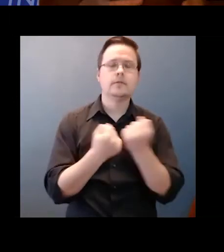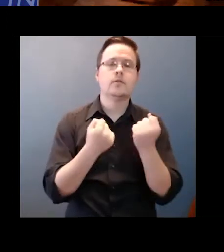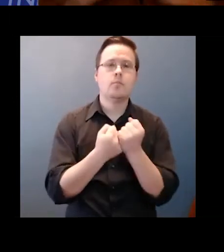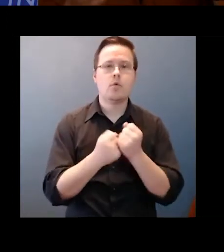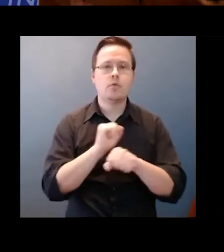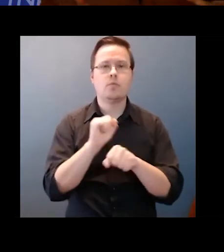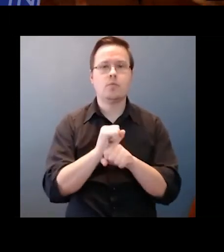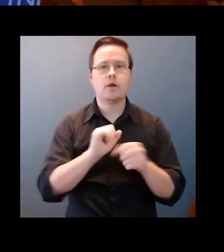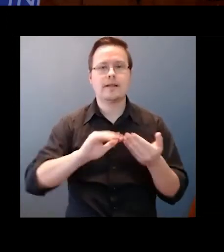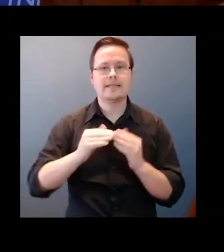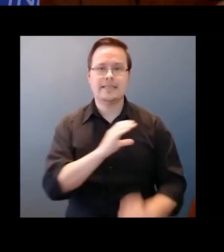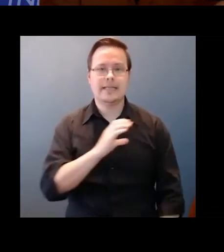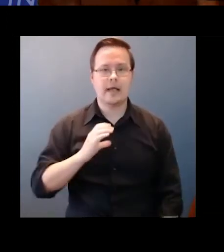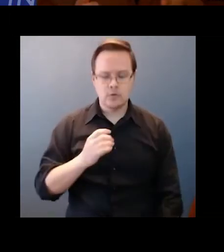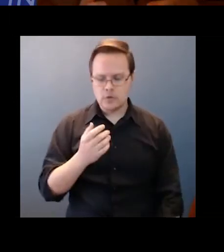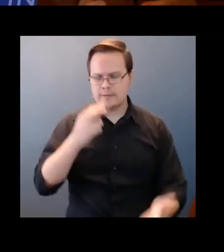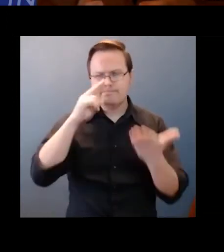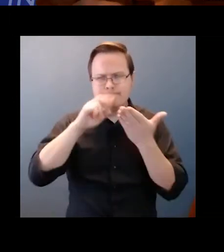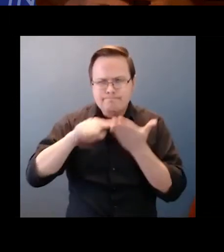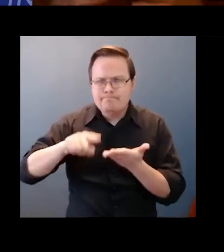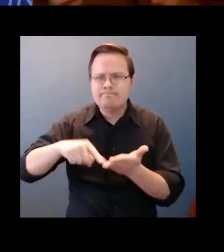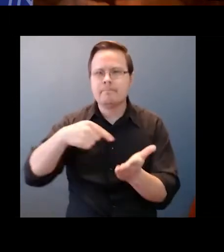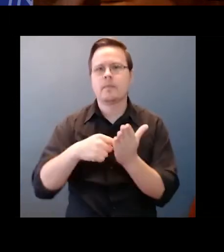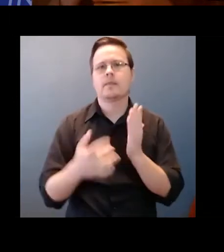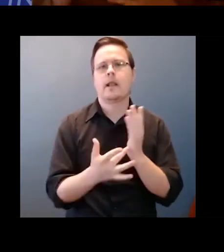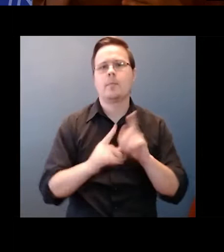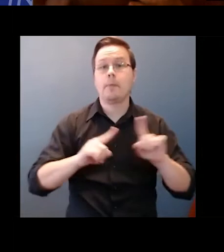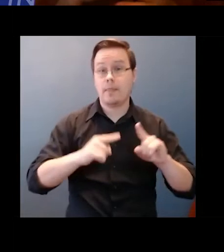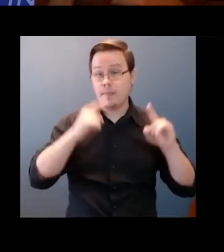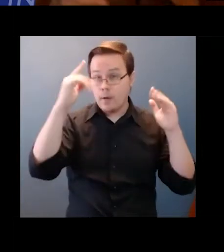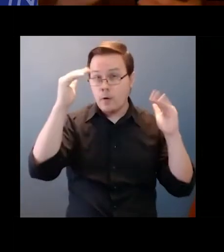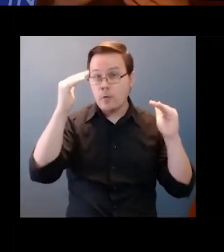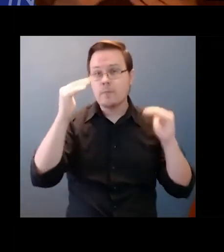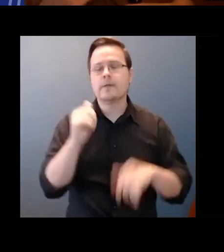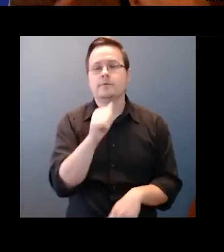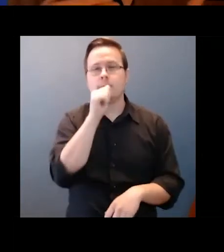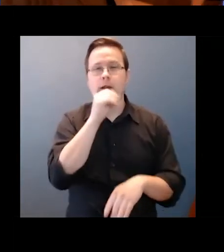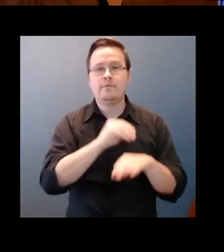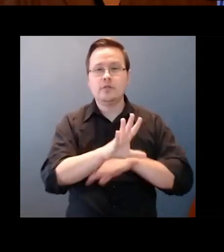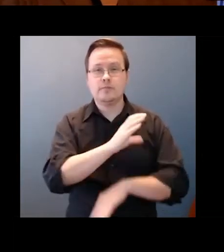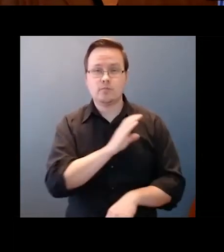investigating these technologies. But the hope was that Privacy advisory board that we ended up calling for